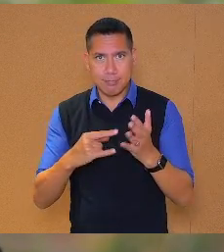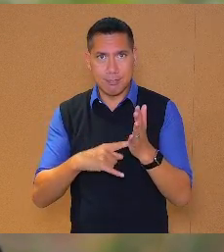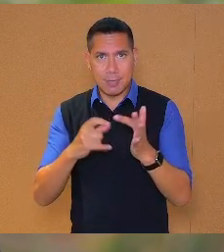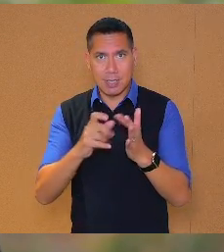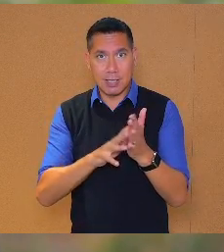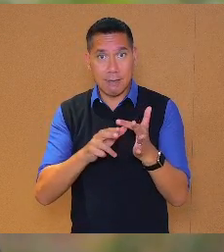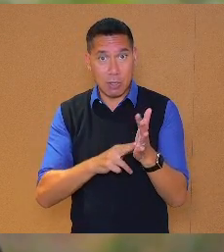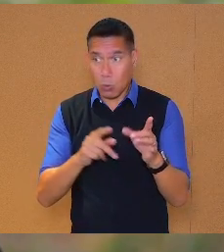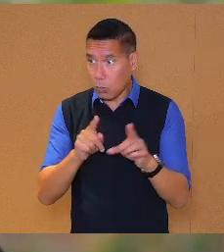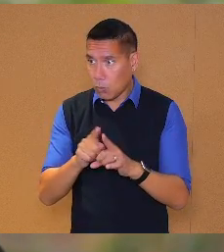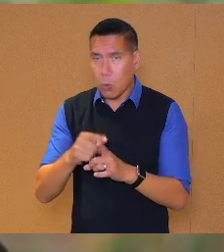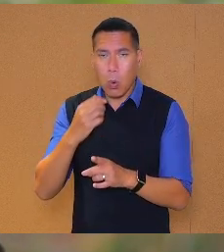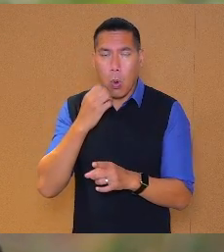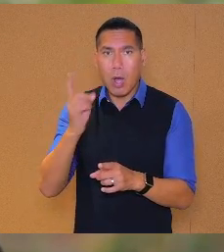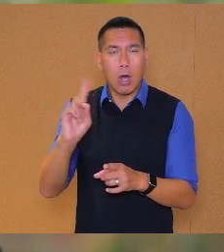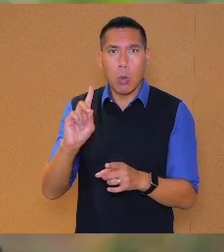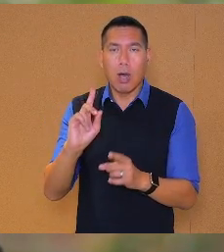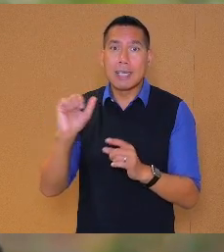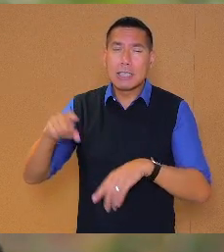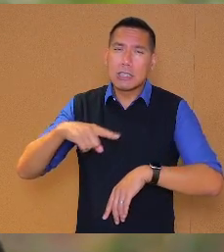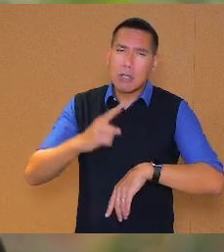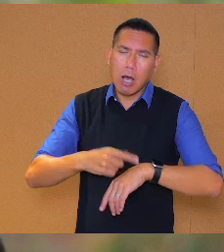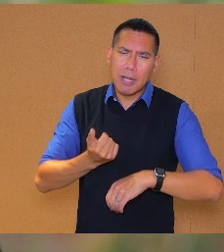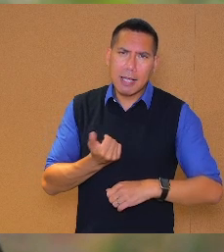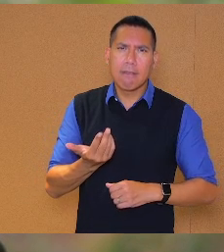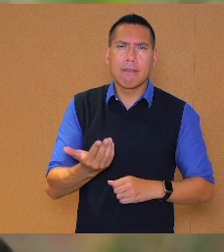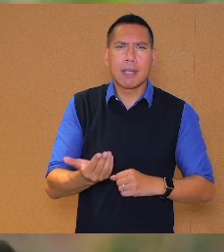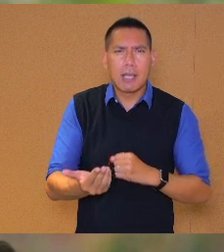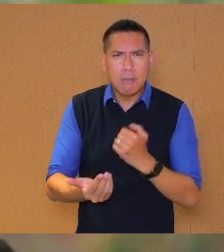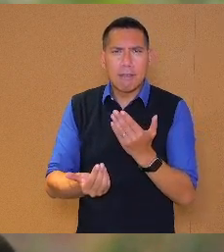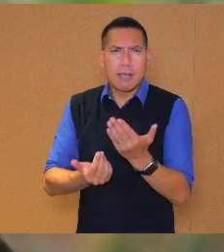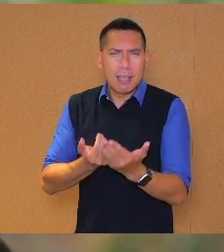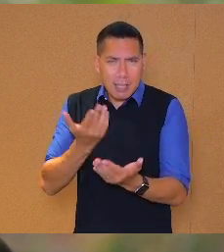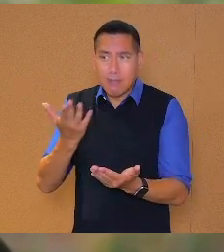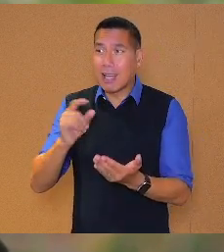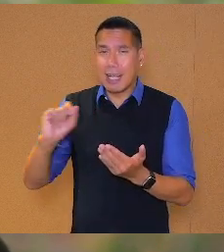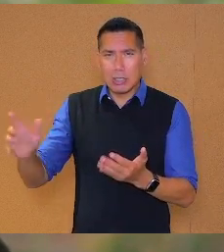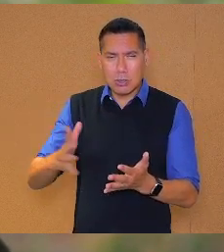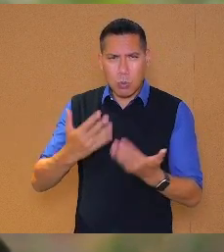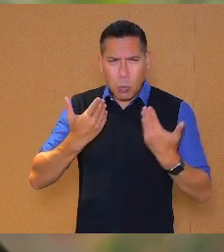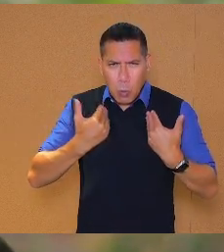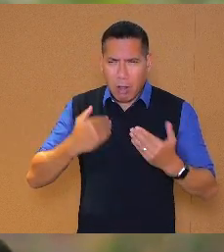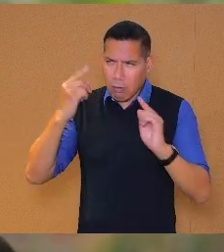Stephen was also always generous with his time. And he used his wealth of experience to provide VicHealth